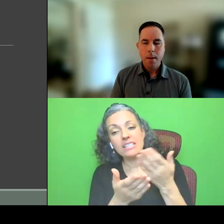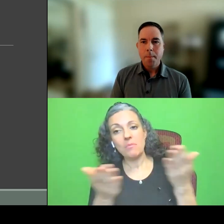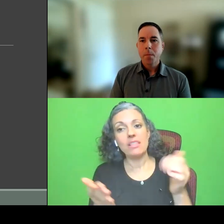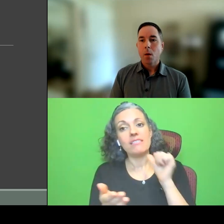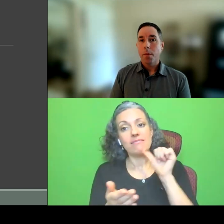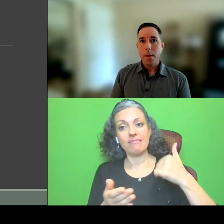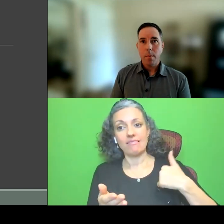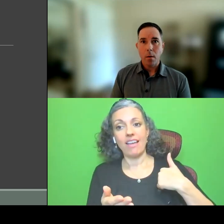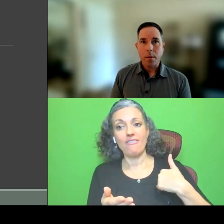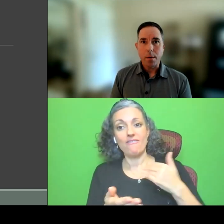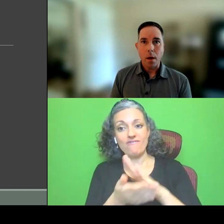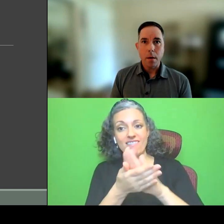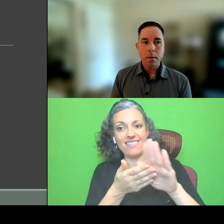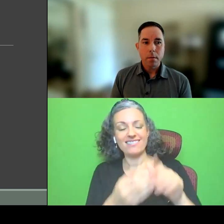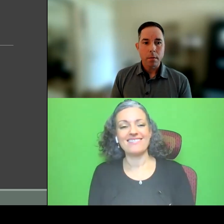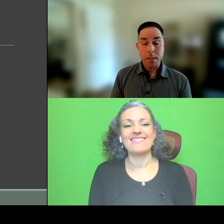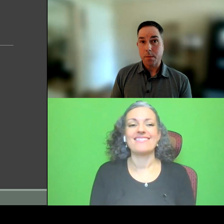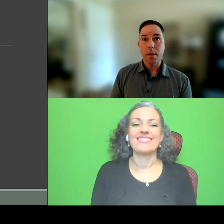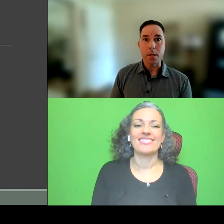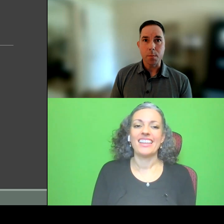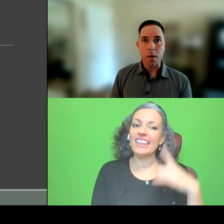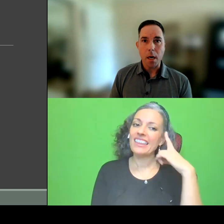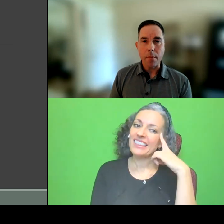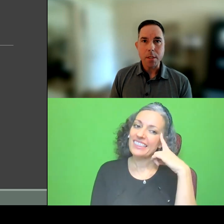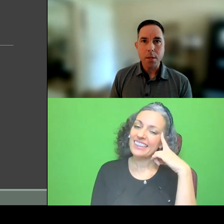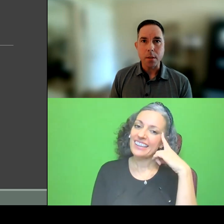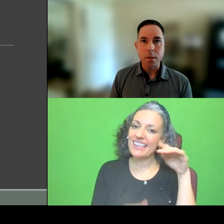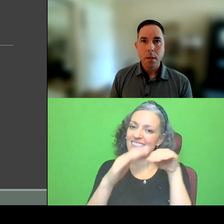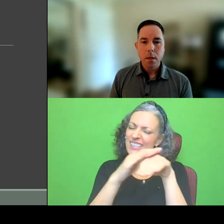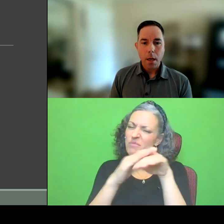Well, think about whether or not accessibility is part of that conversation.